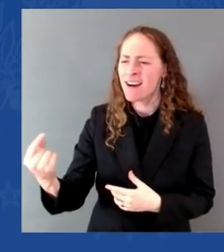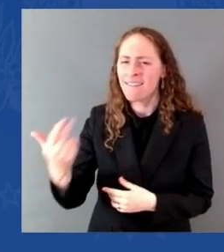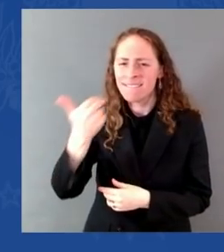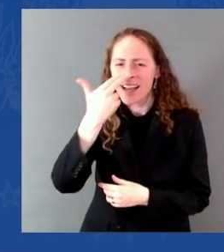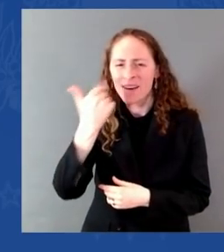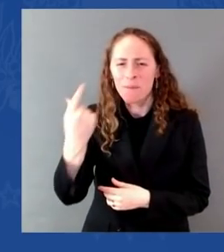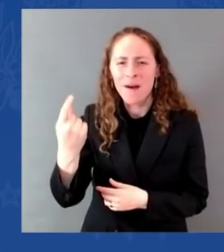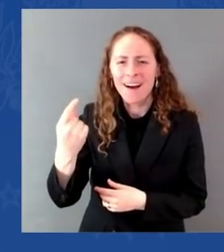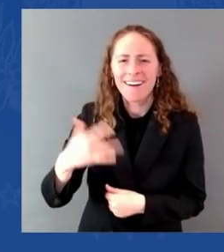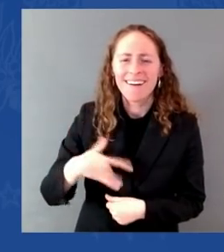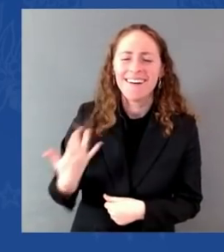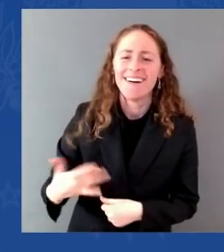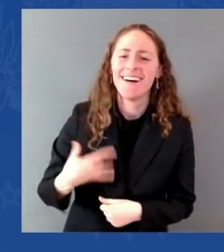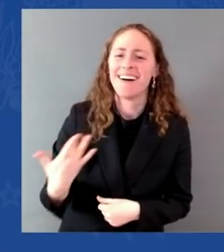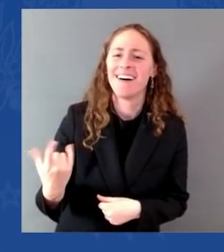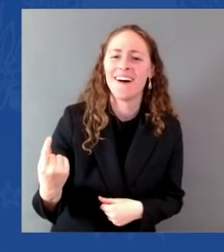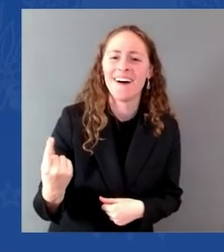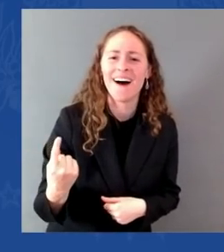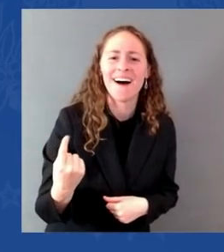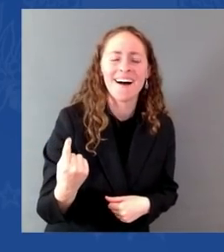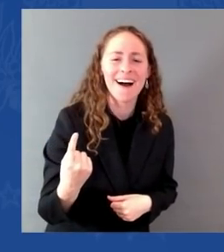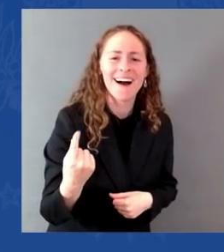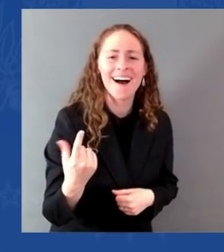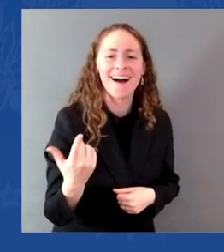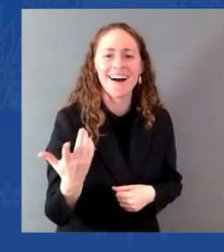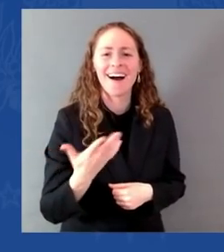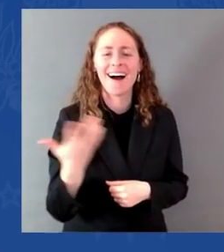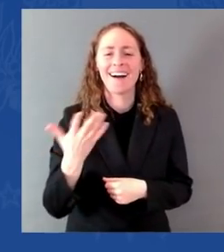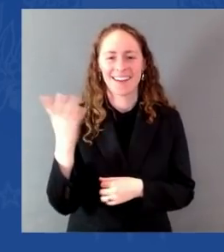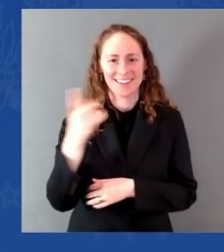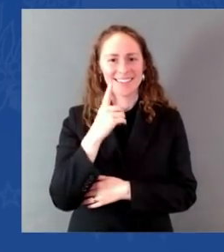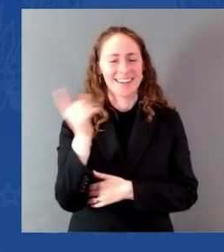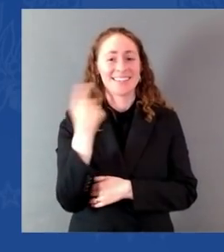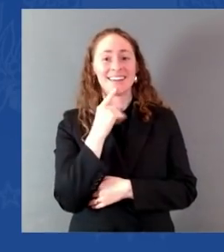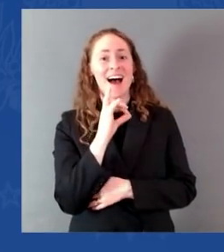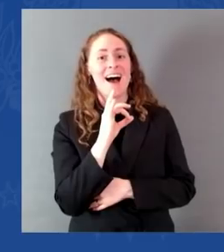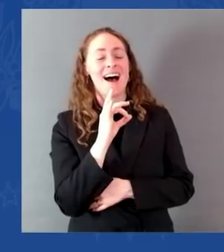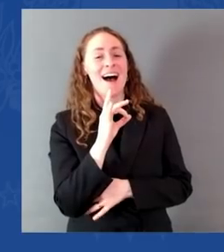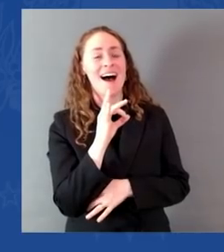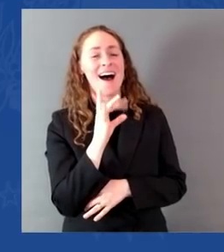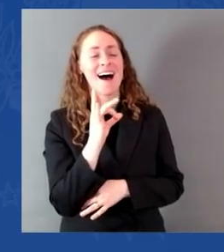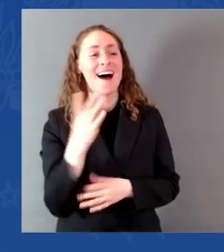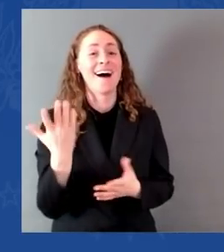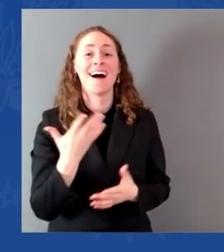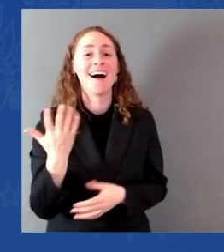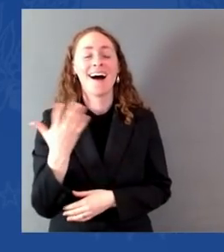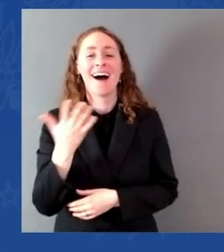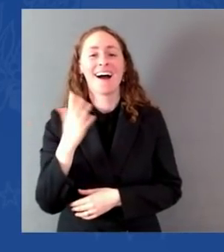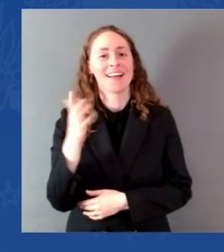I'd be one dead man." Look, before I begin, I'd like to say a word